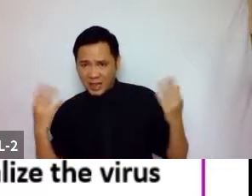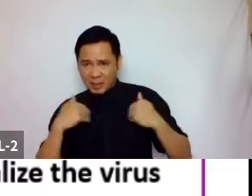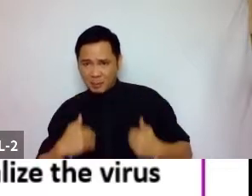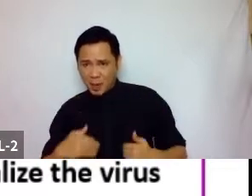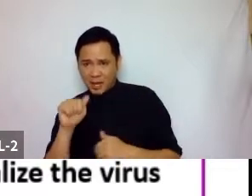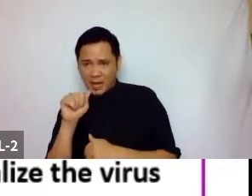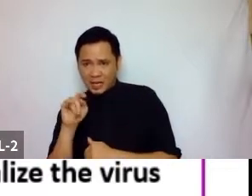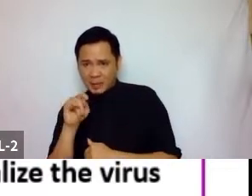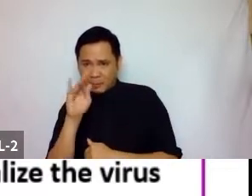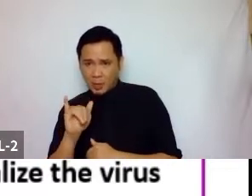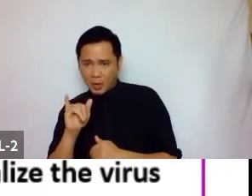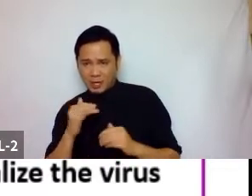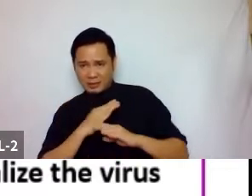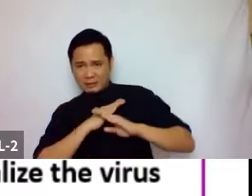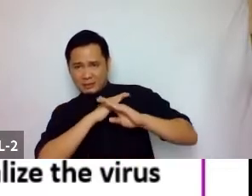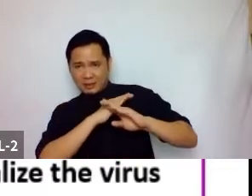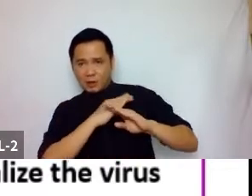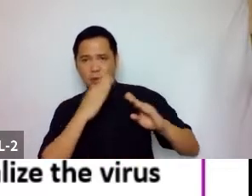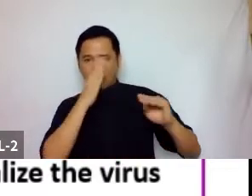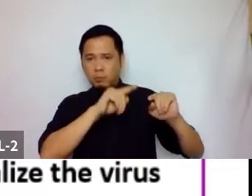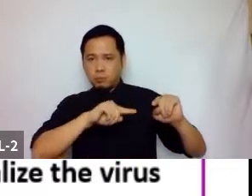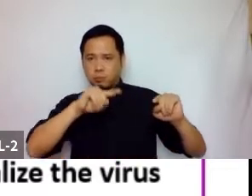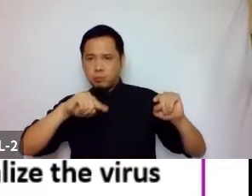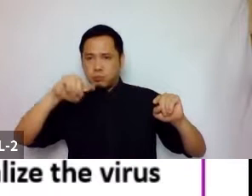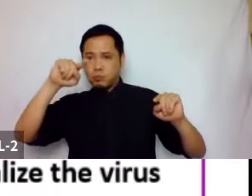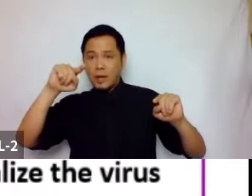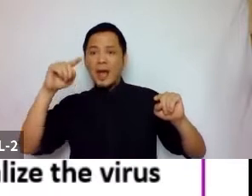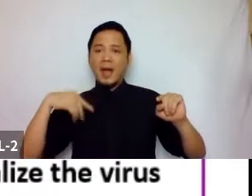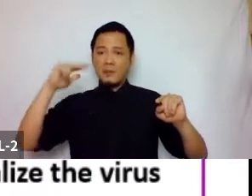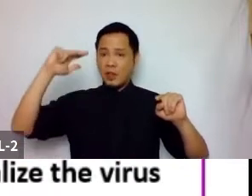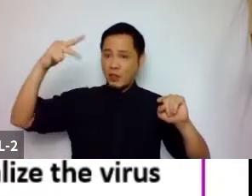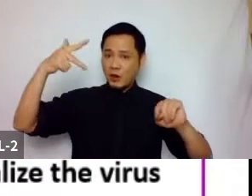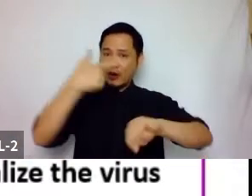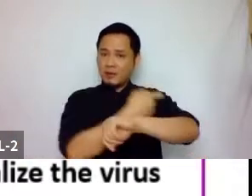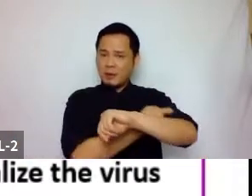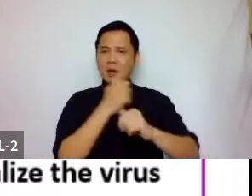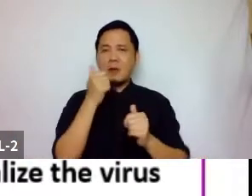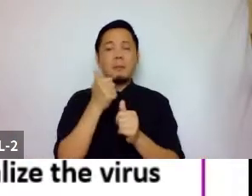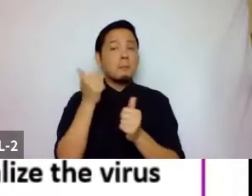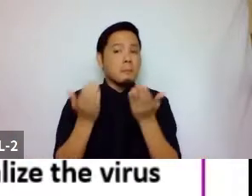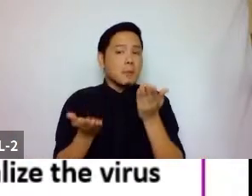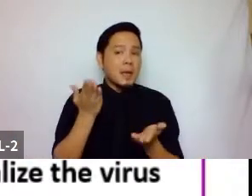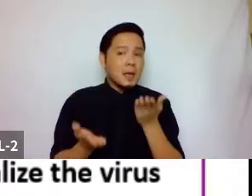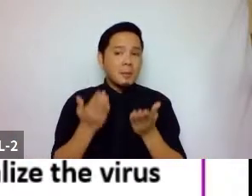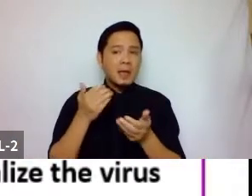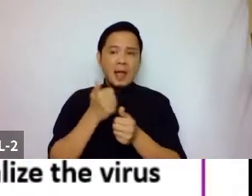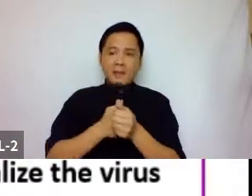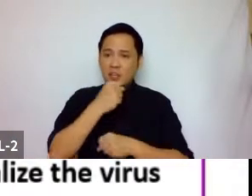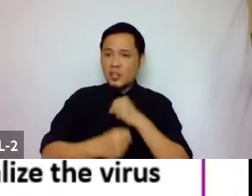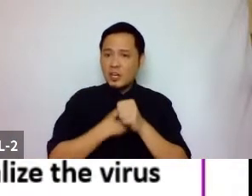This is why there is a third arrow there. An annual booster may be possible if that will go lower.